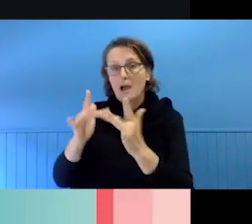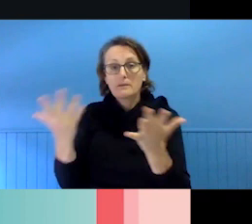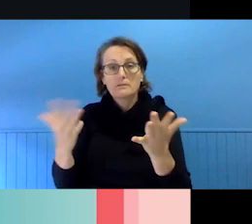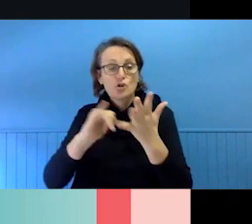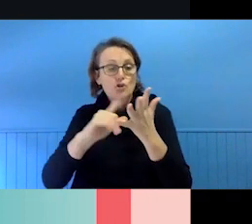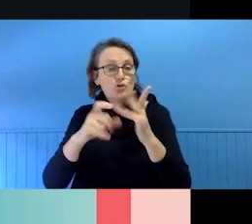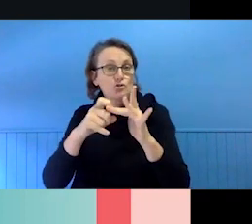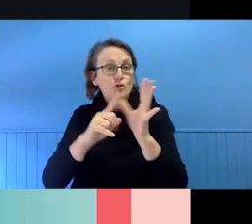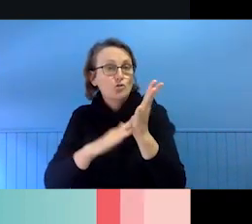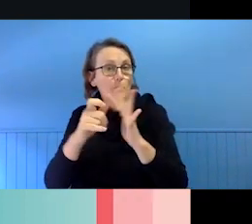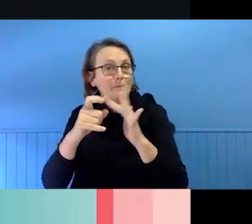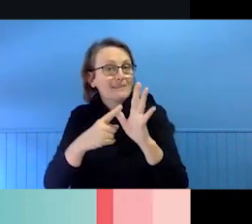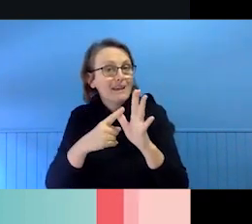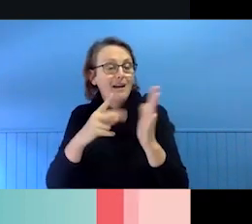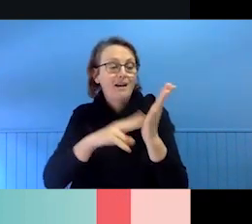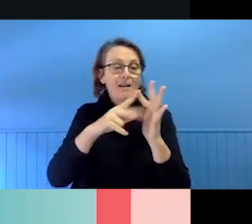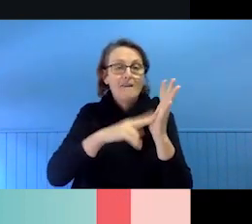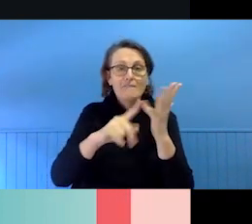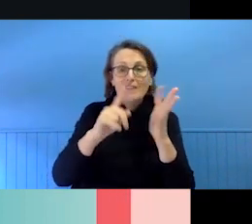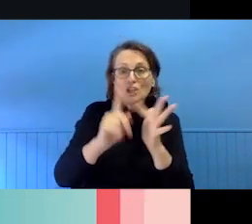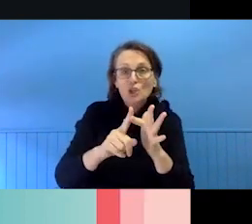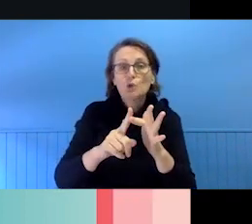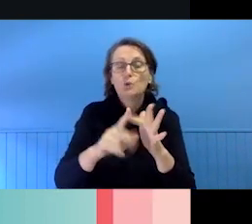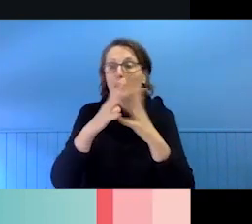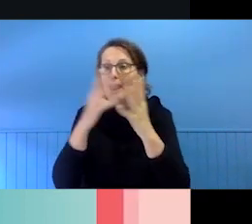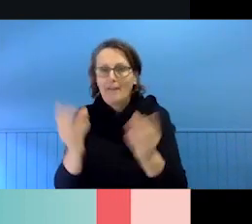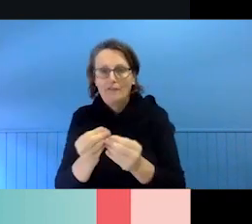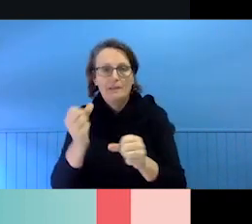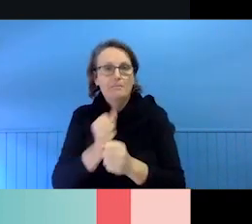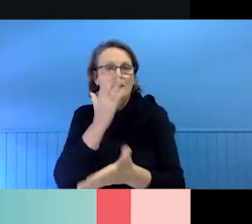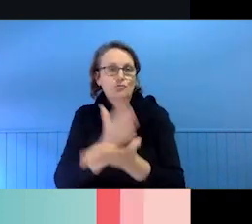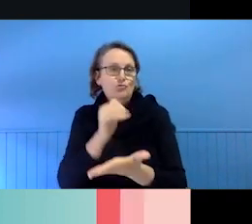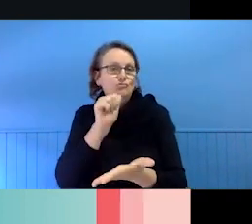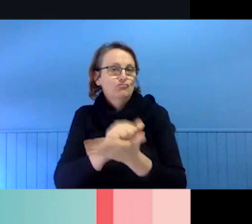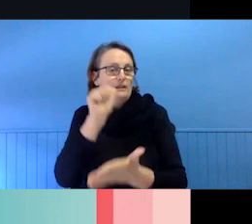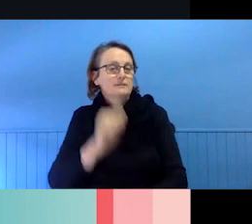sure you're updating the message now that things are back to usual times